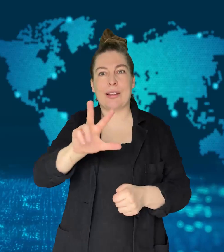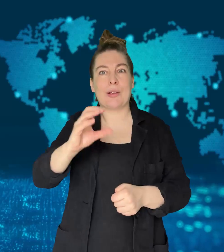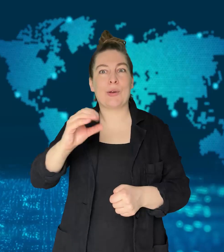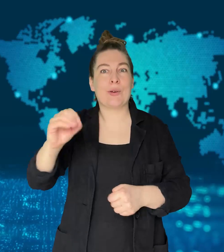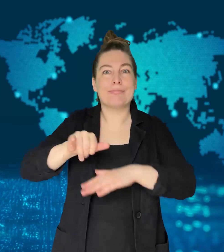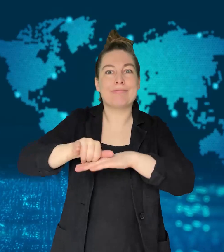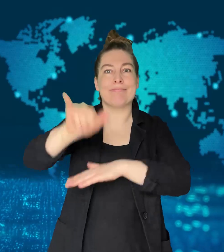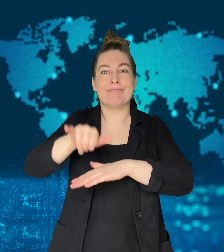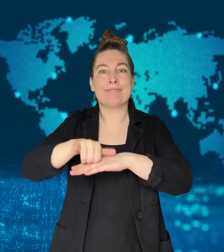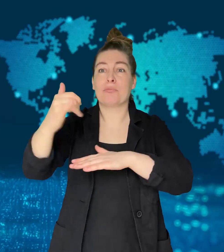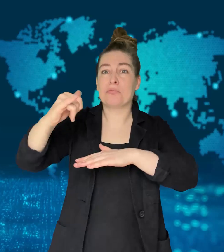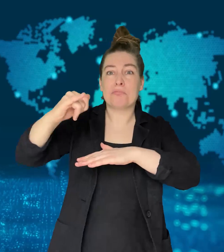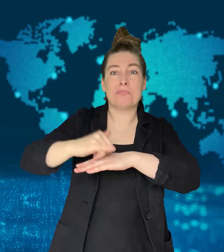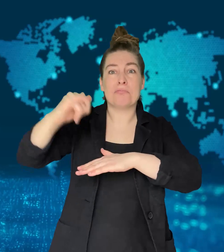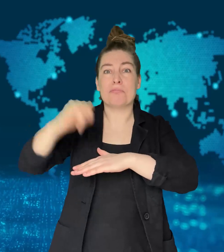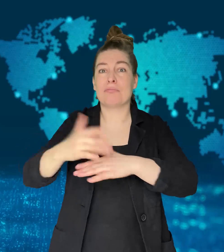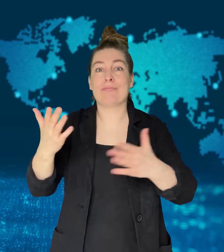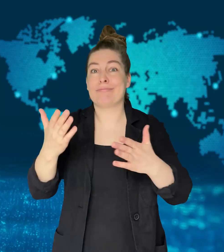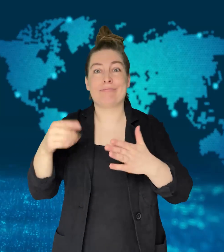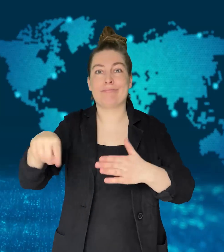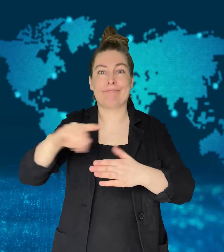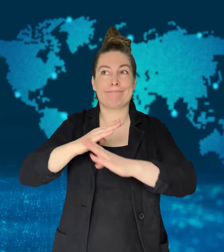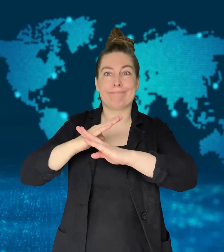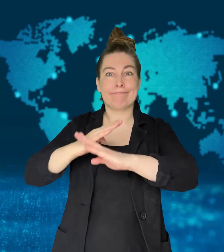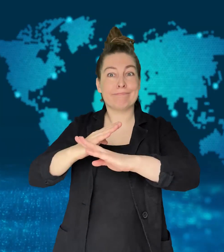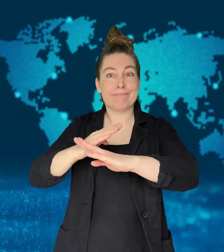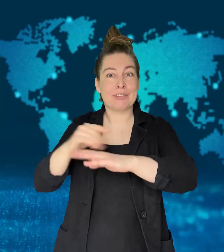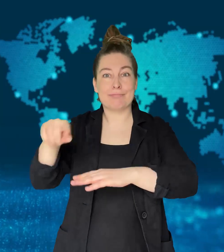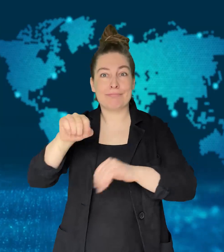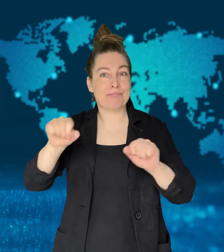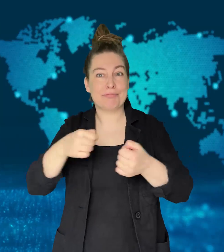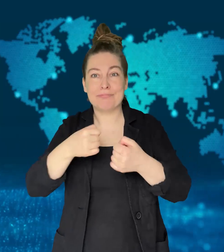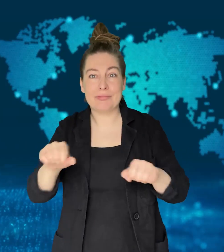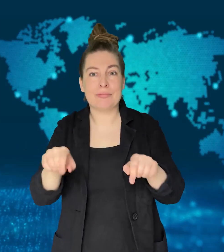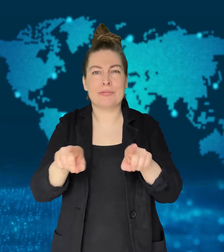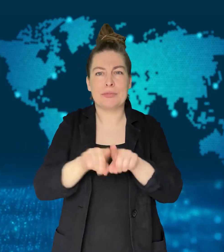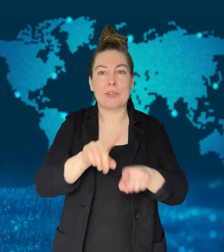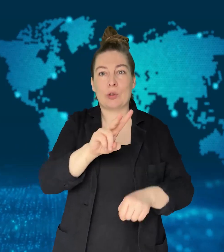there will be extra flights and passengers